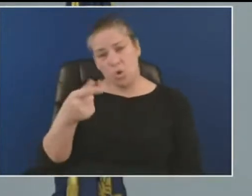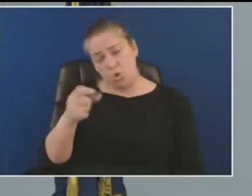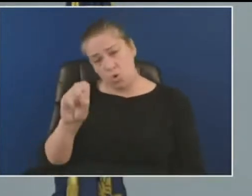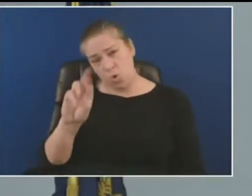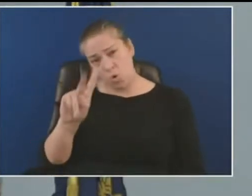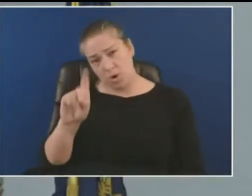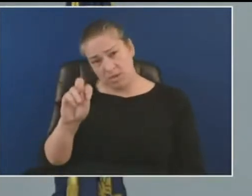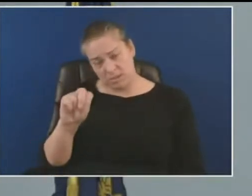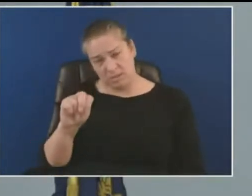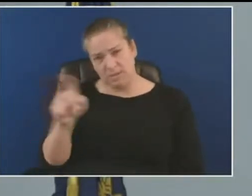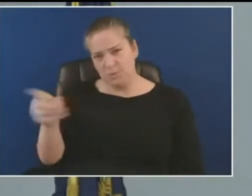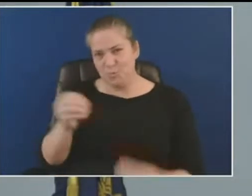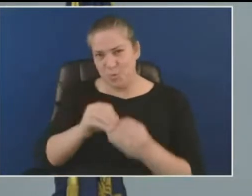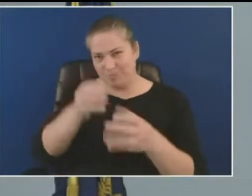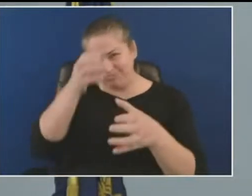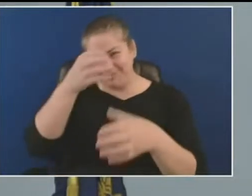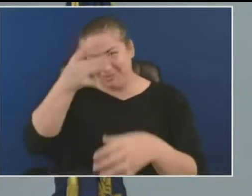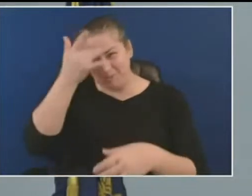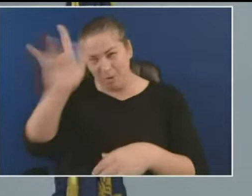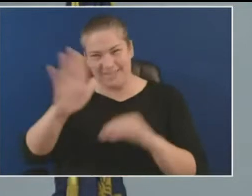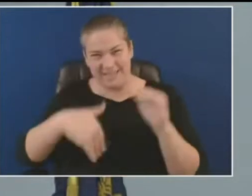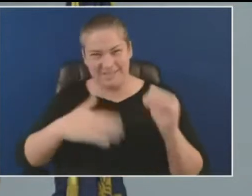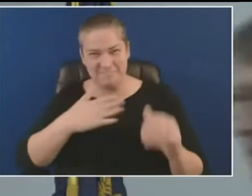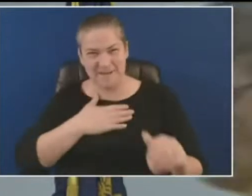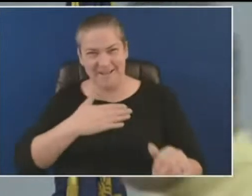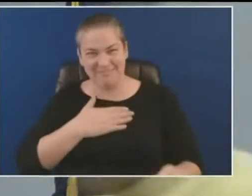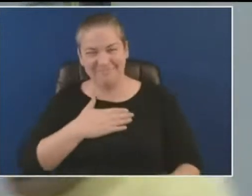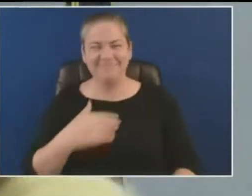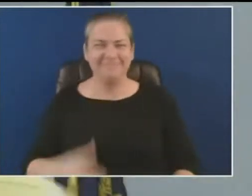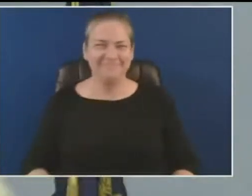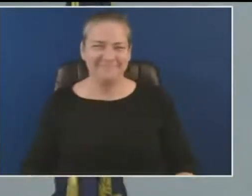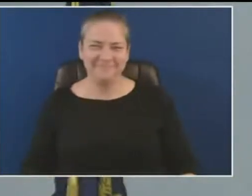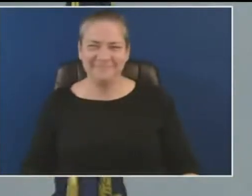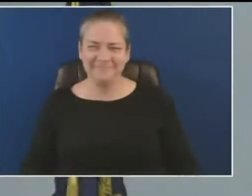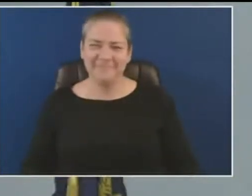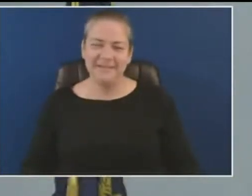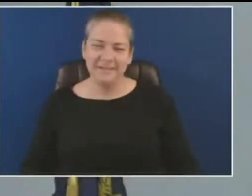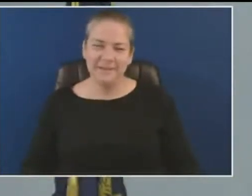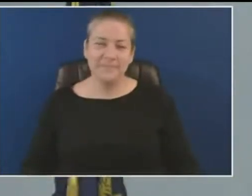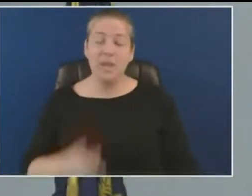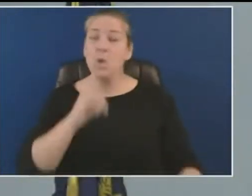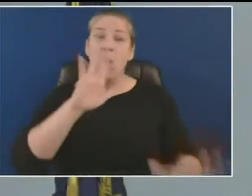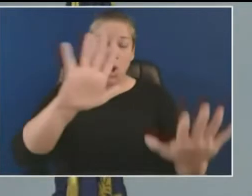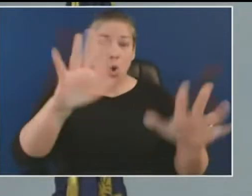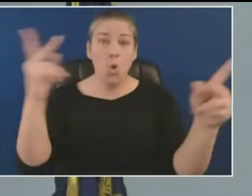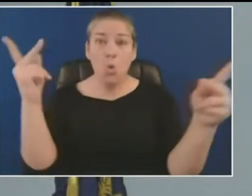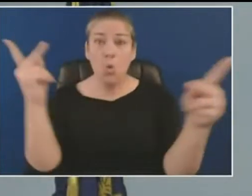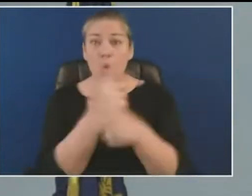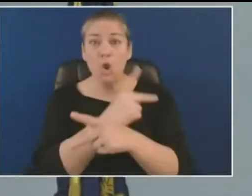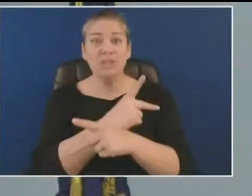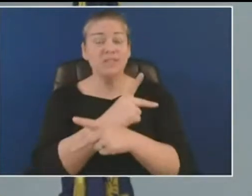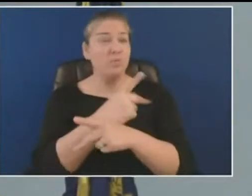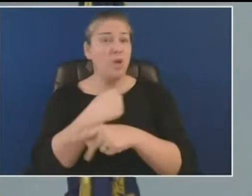smarter than I am not really well. The worst case scenario happened. Warm air in the cold season, middle.